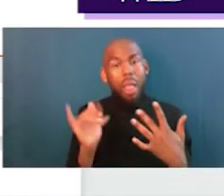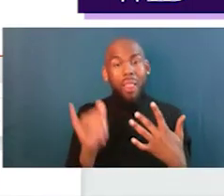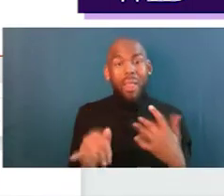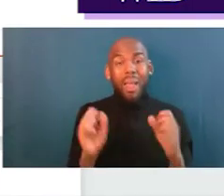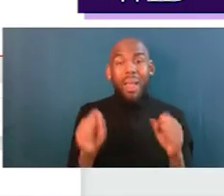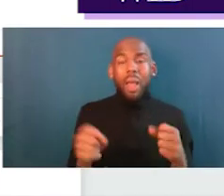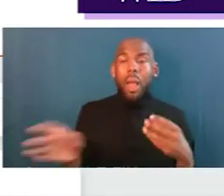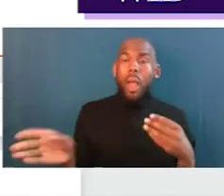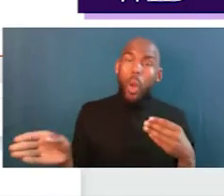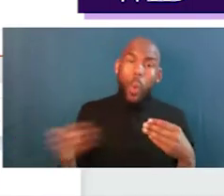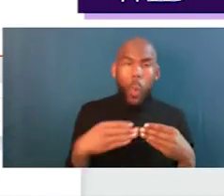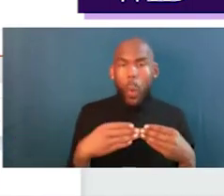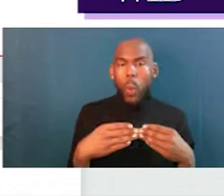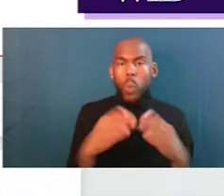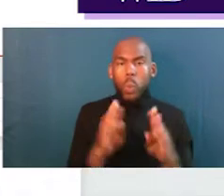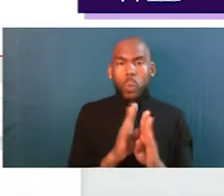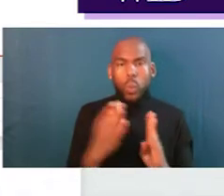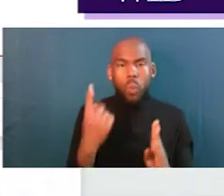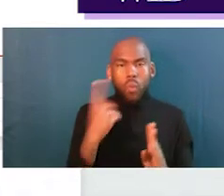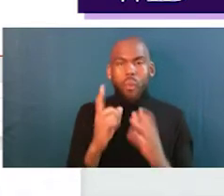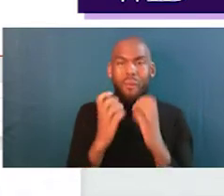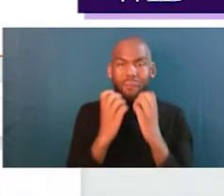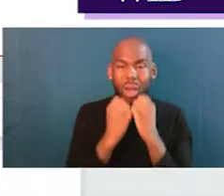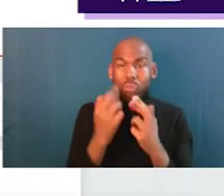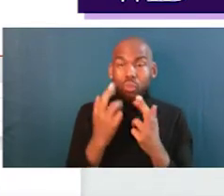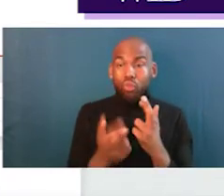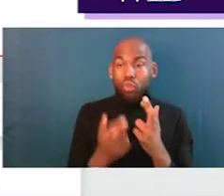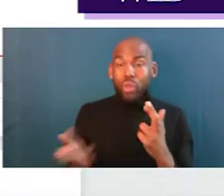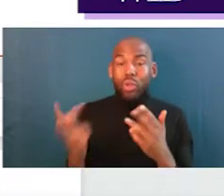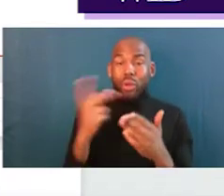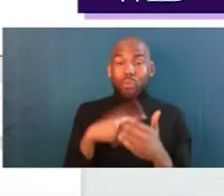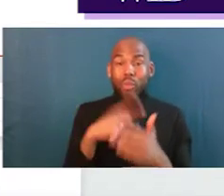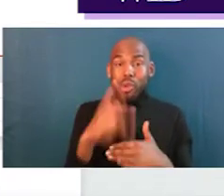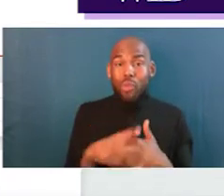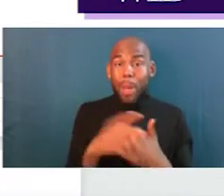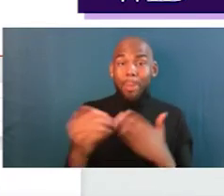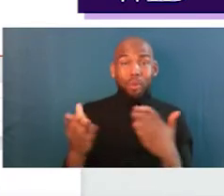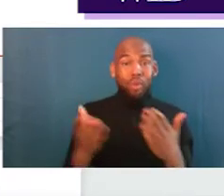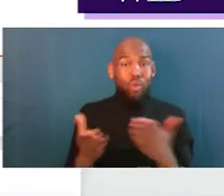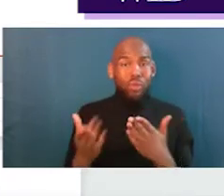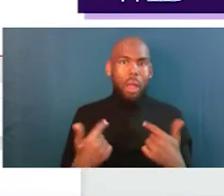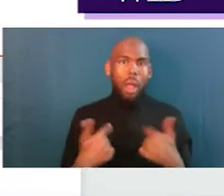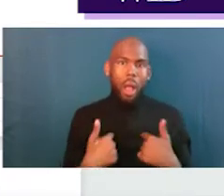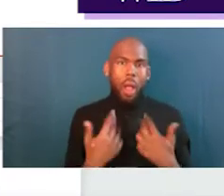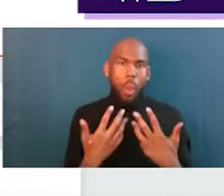close doors to valuable resources, programs, and services that I want to access, as well